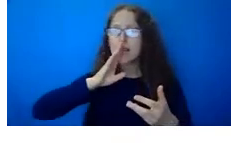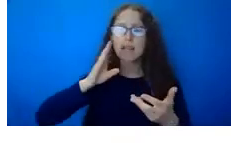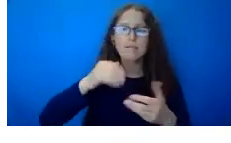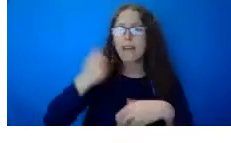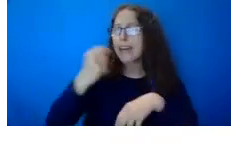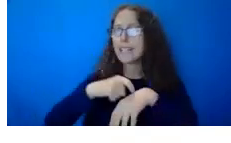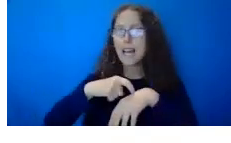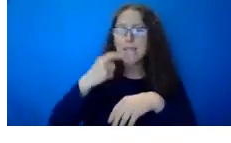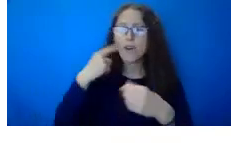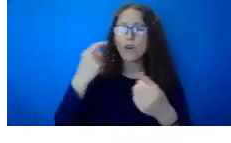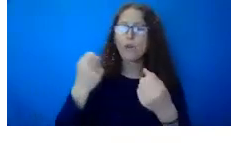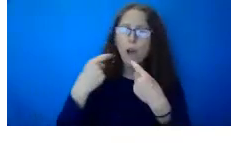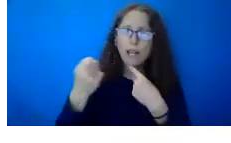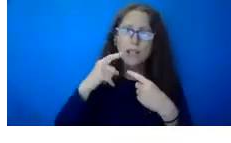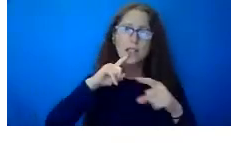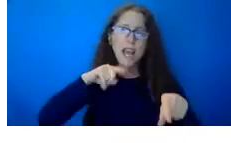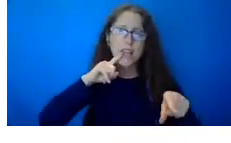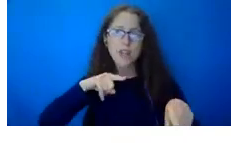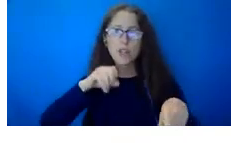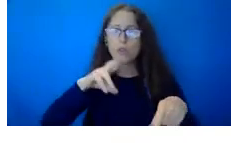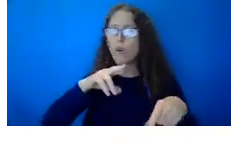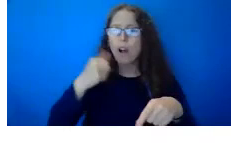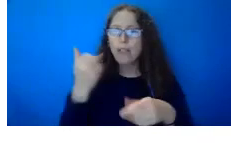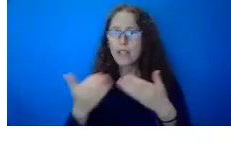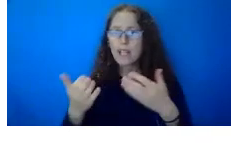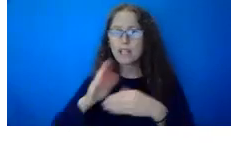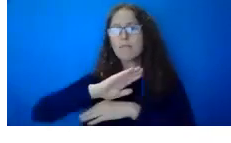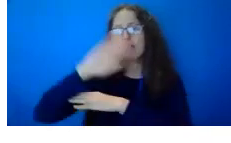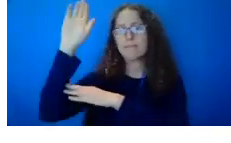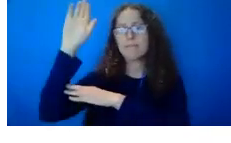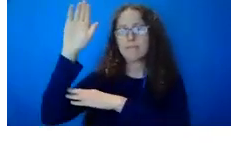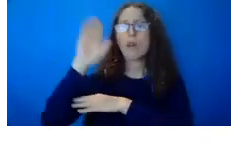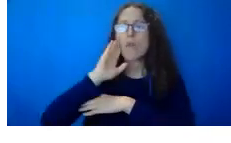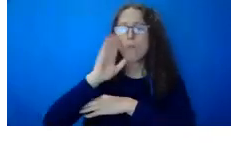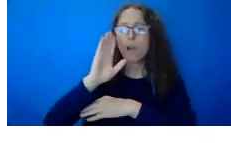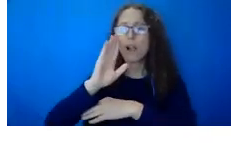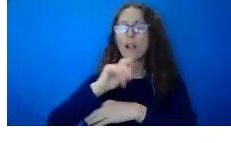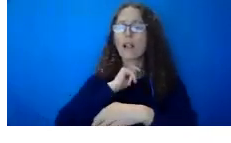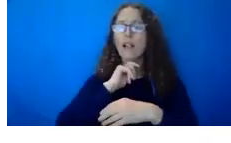THE VIDEO POSTED ON SOME LINKS FOR REFERENCE. ATTENDEES, IF YOU